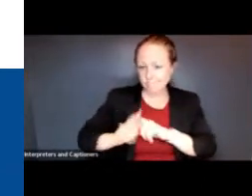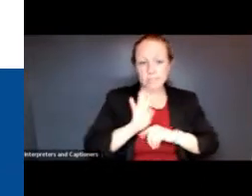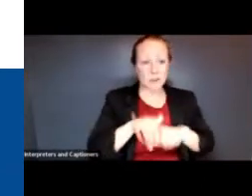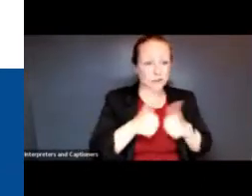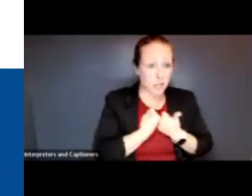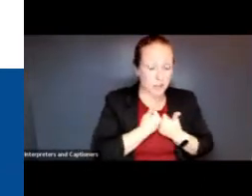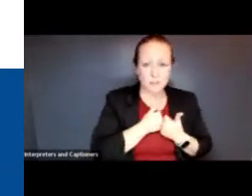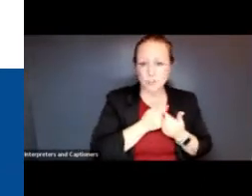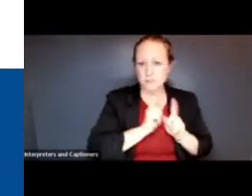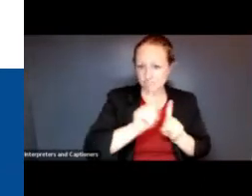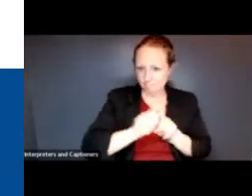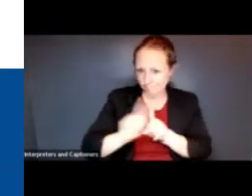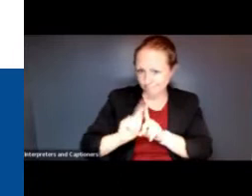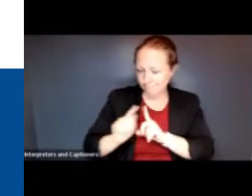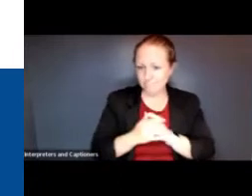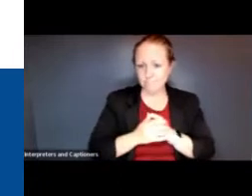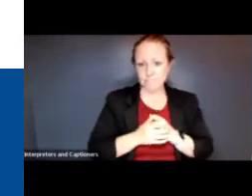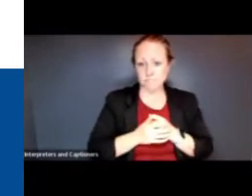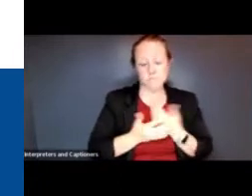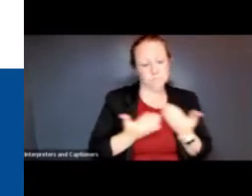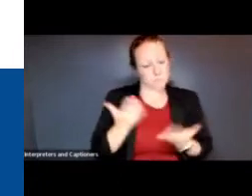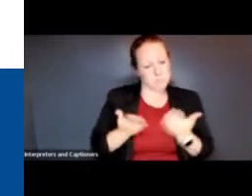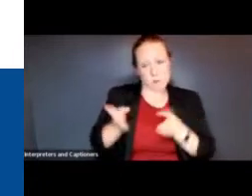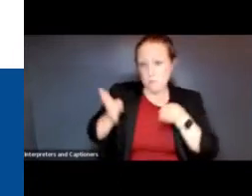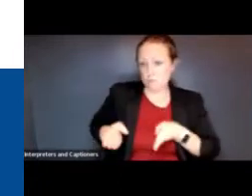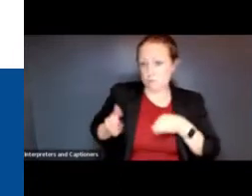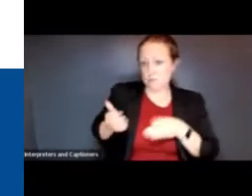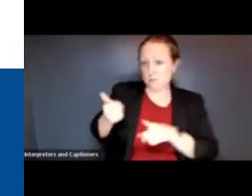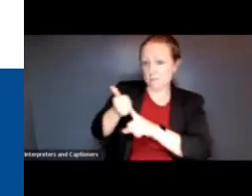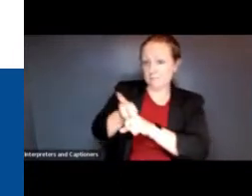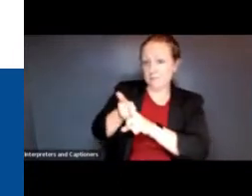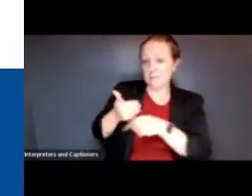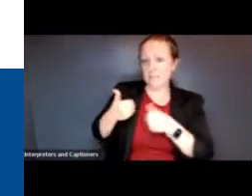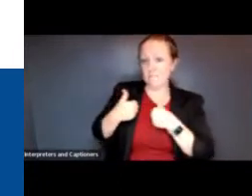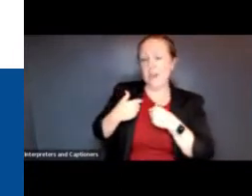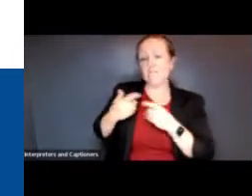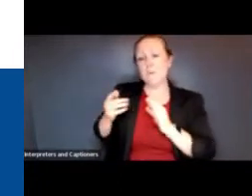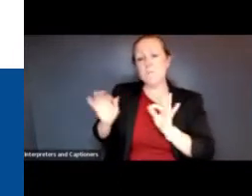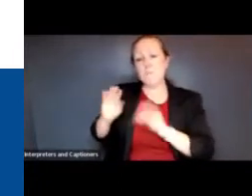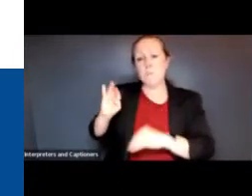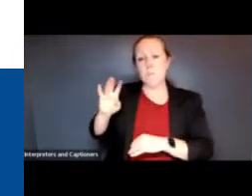someone's met a person who has mild behavioral health issues, they may tend to think that everybody falls in that basket,